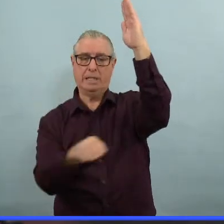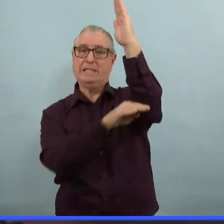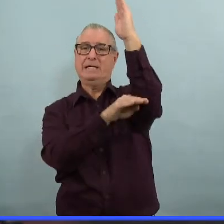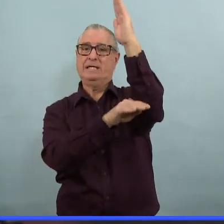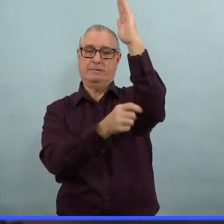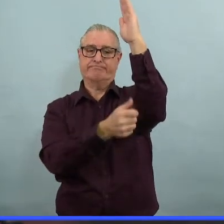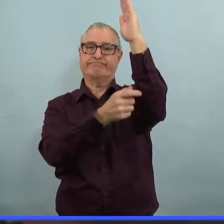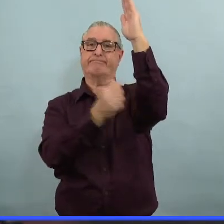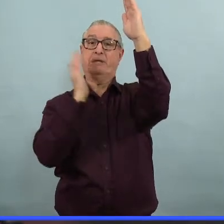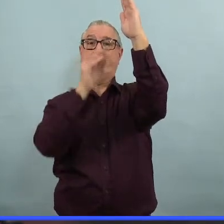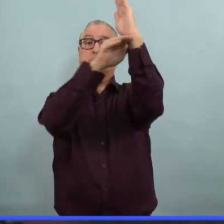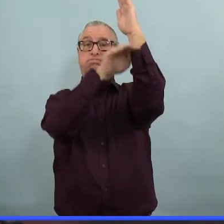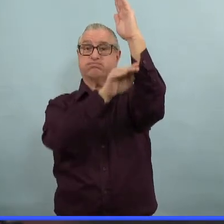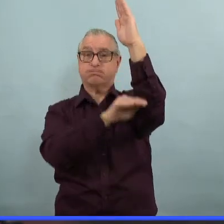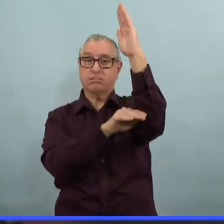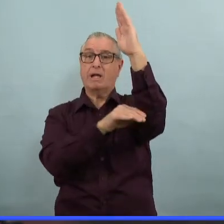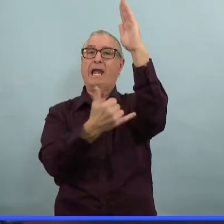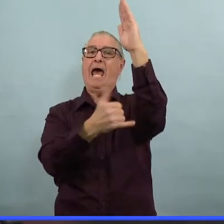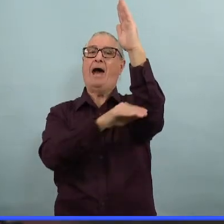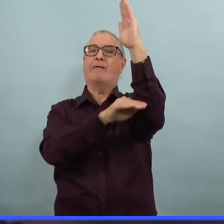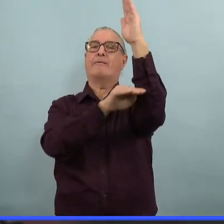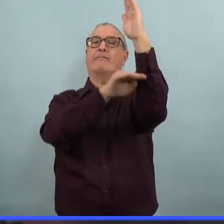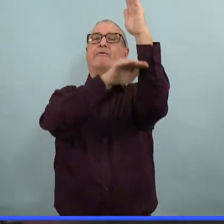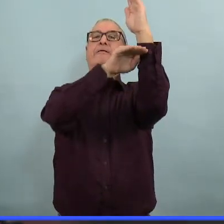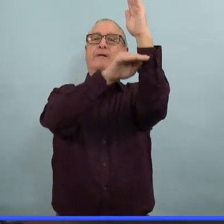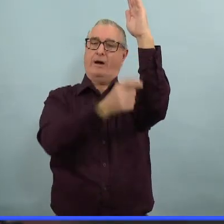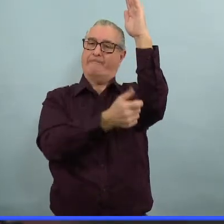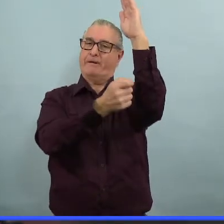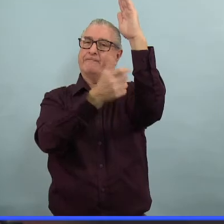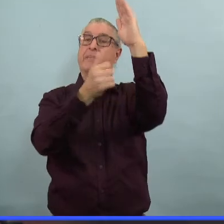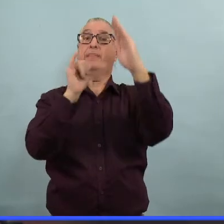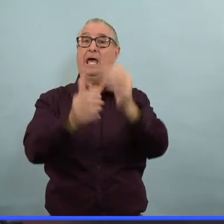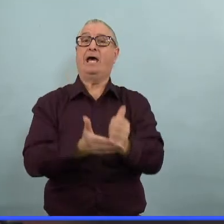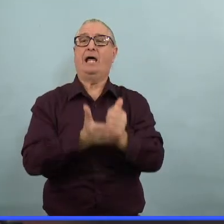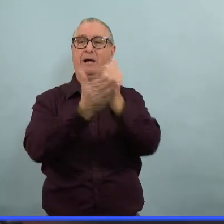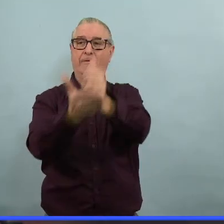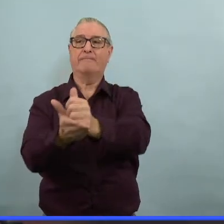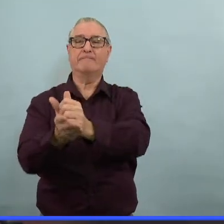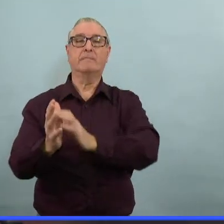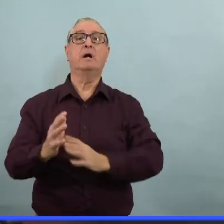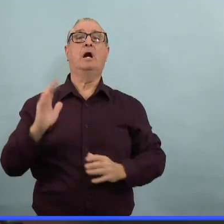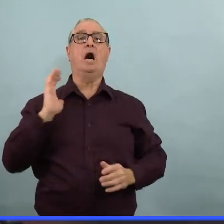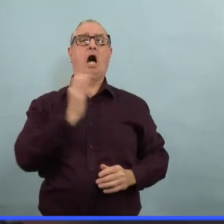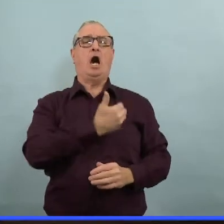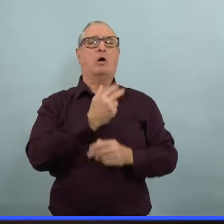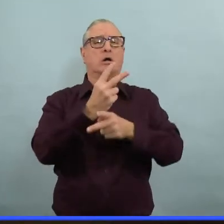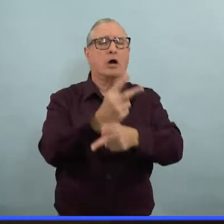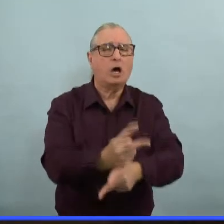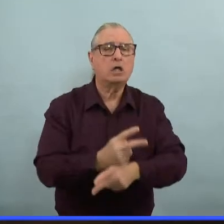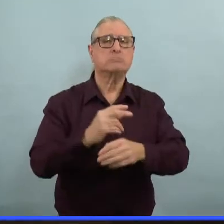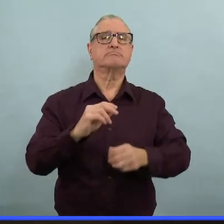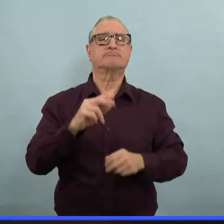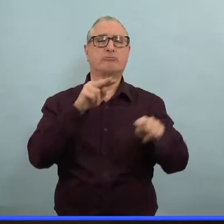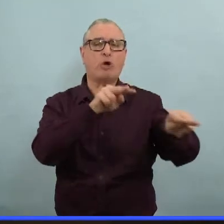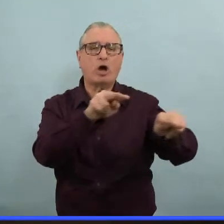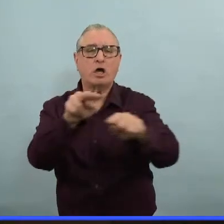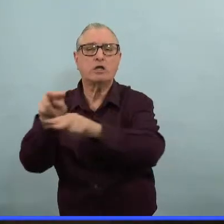approach that we've had for our cautious loosening of restrictions over time and despite the um you